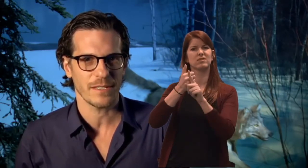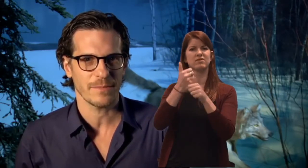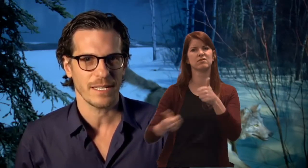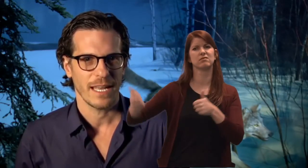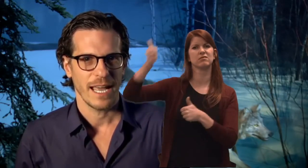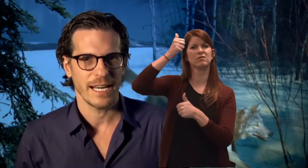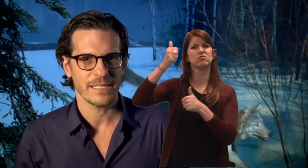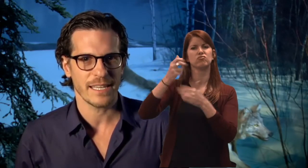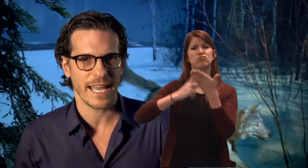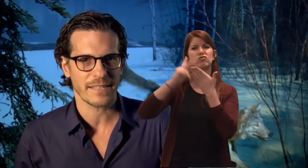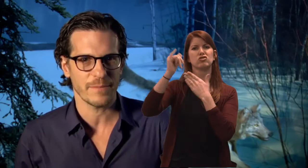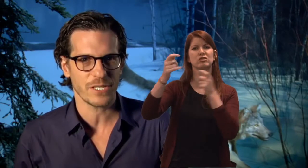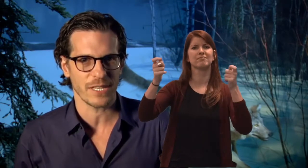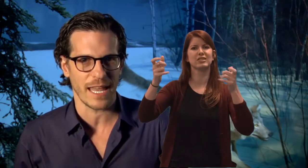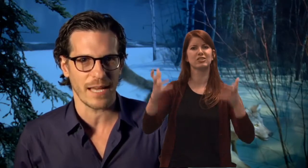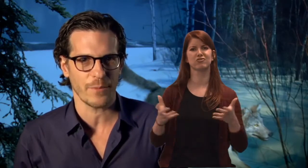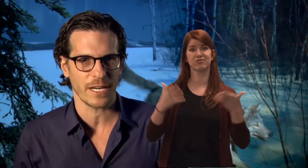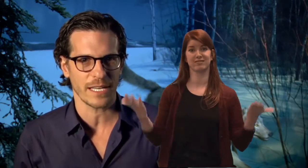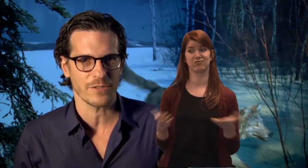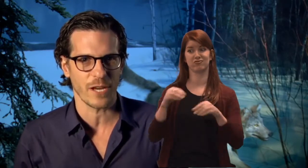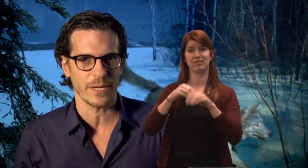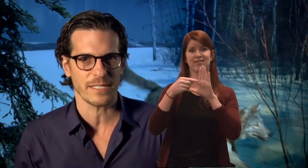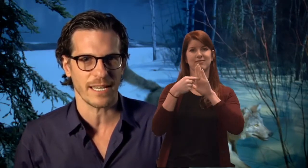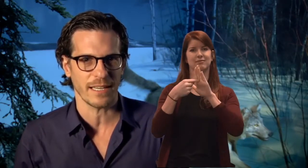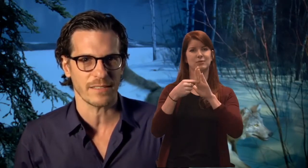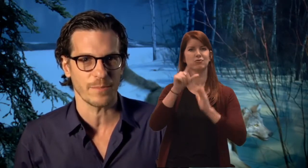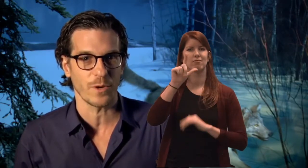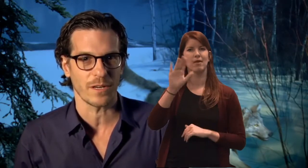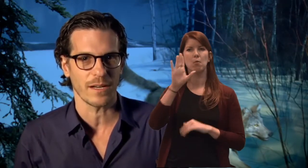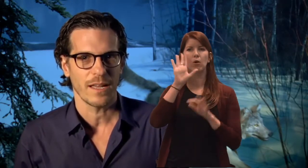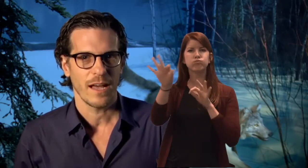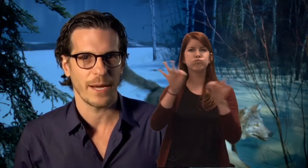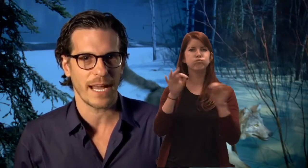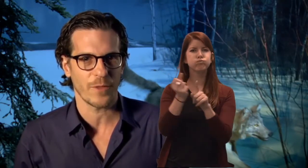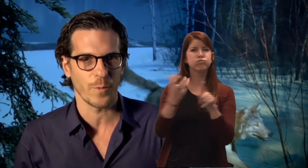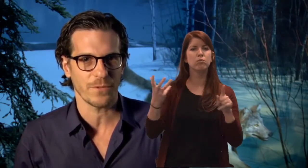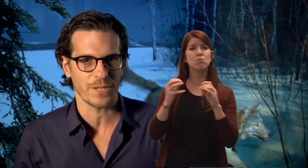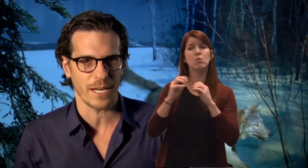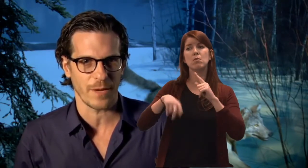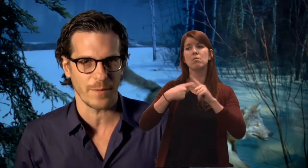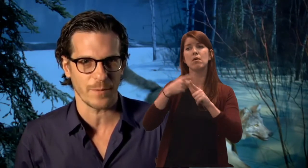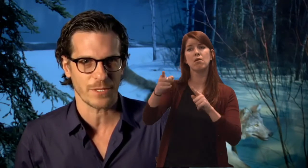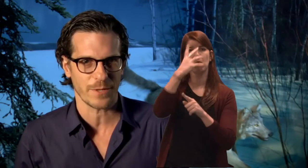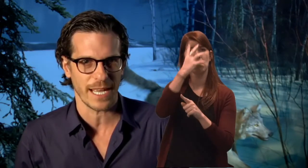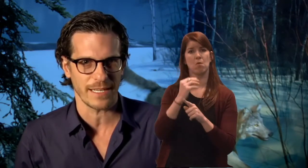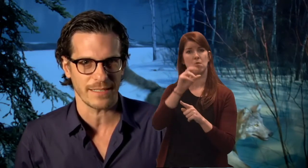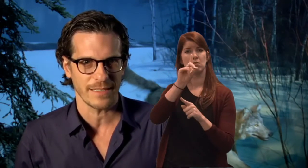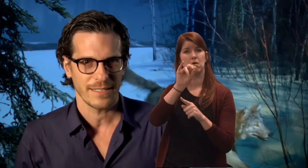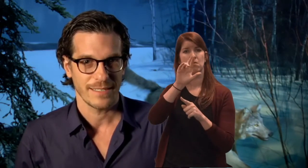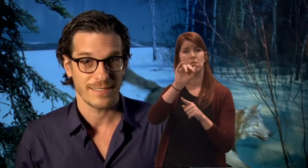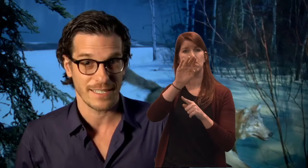and he is in the exhibition lab where he is going to tell us more about how the wolf diorama was created. Steve.